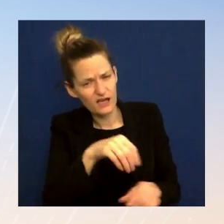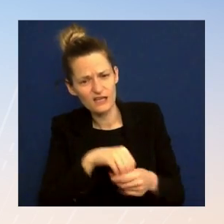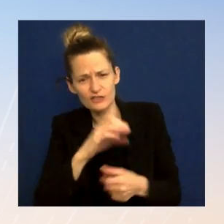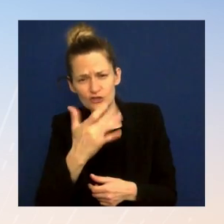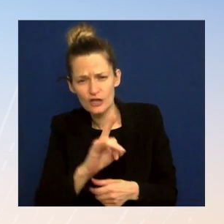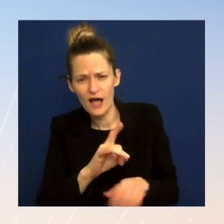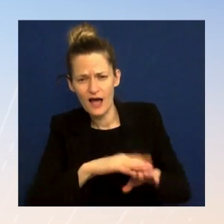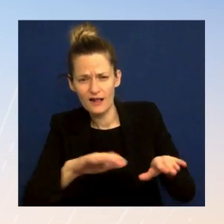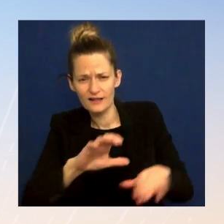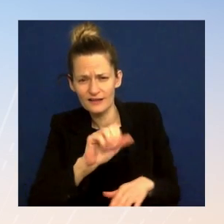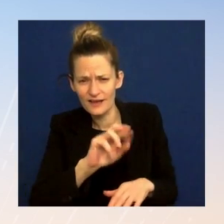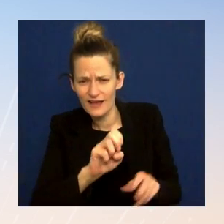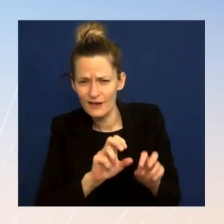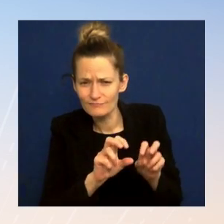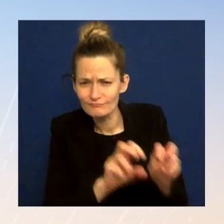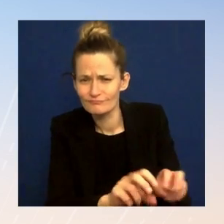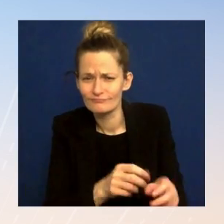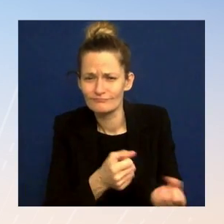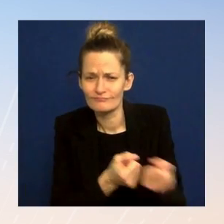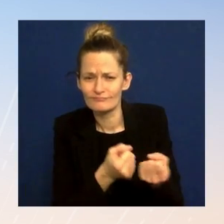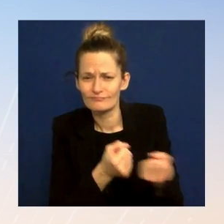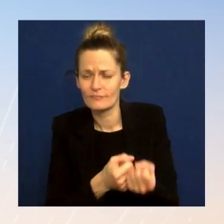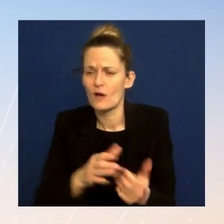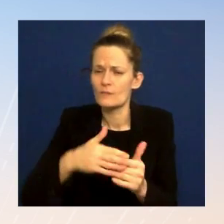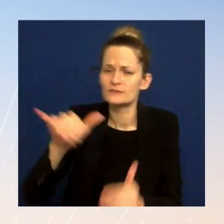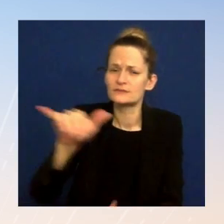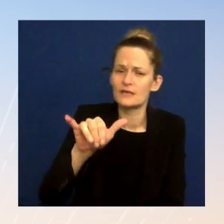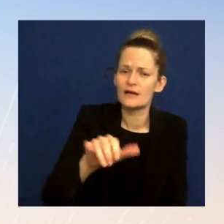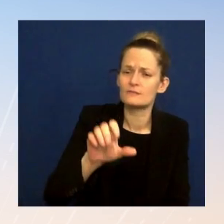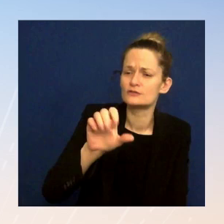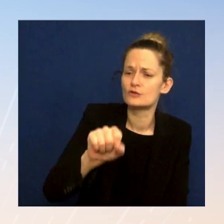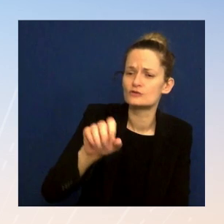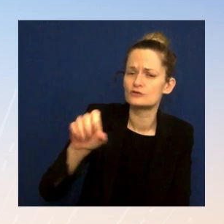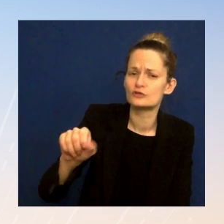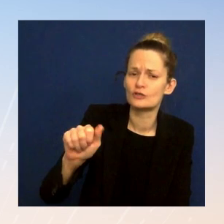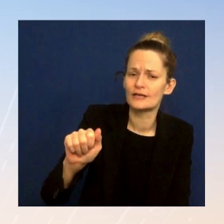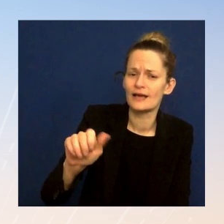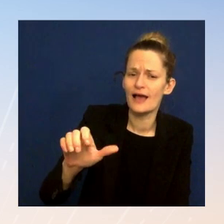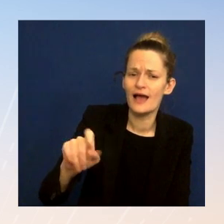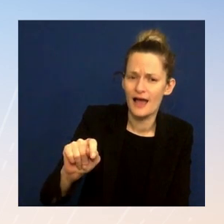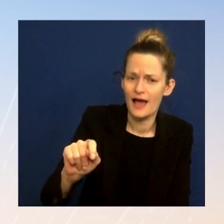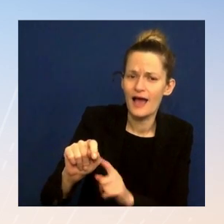We're talking about expanding access to healthcare. These are all components of what the President ran on